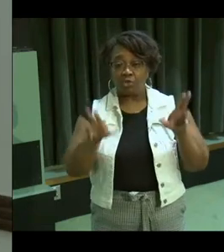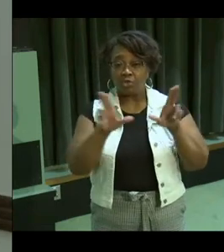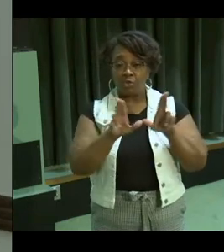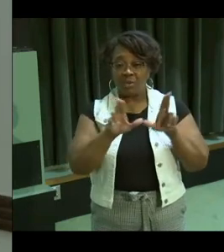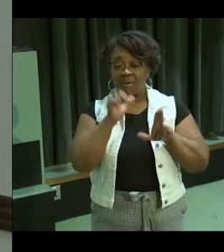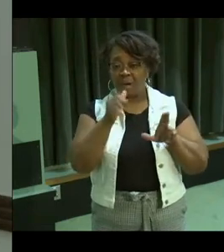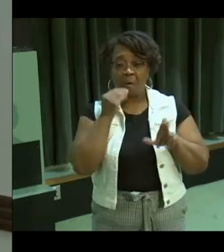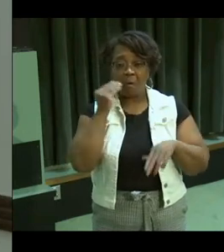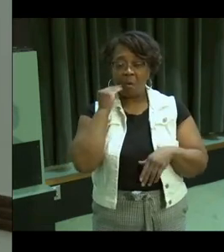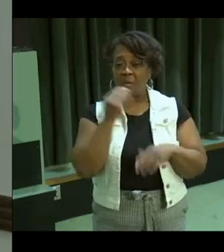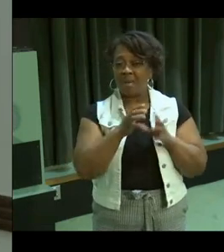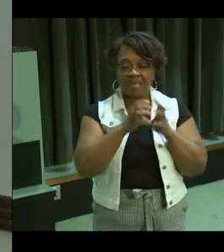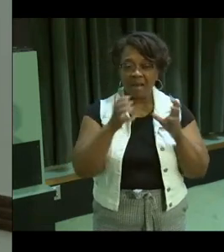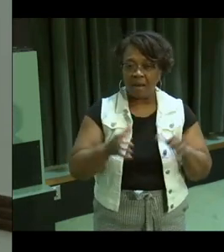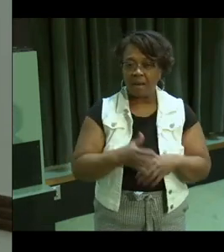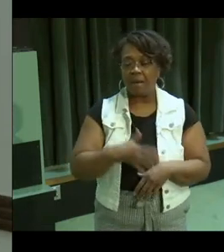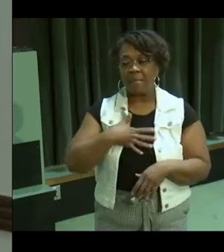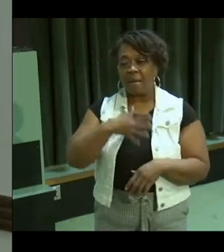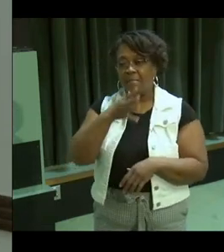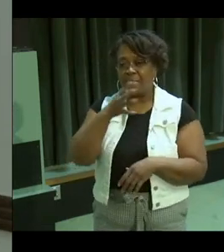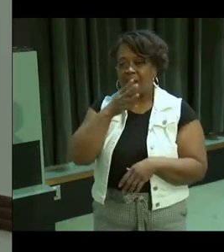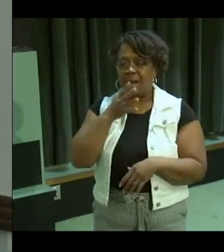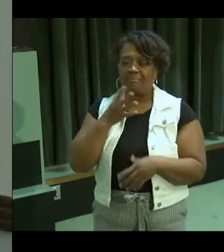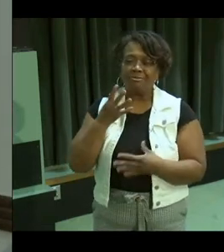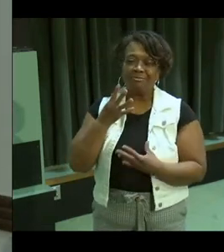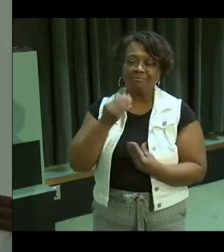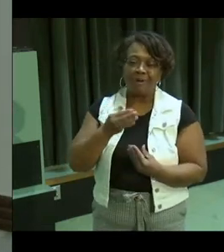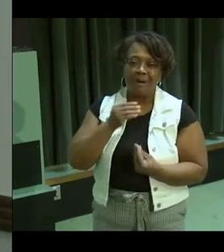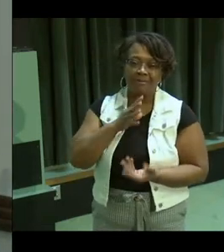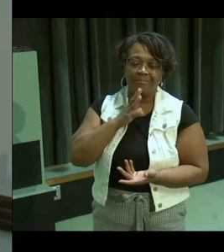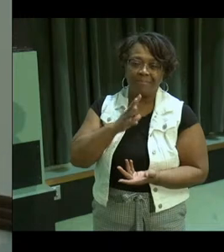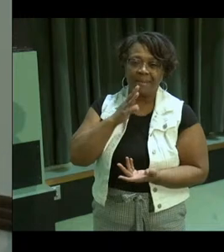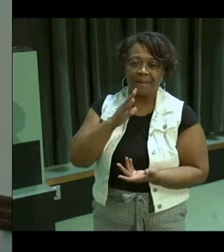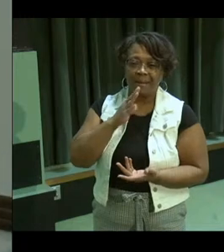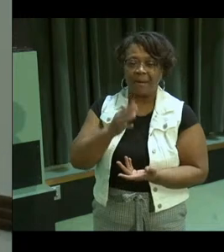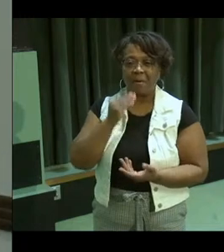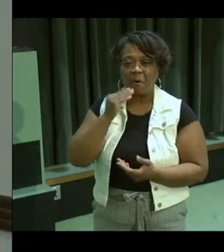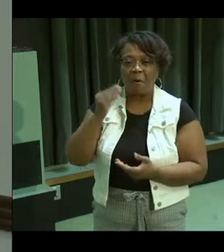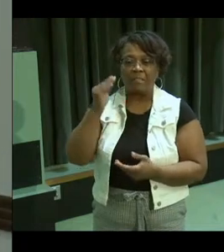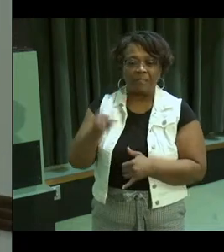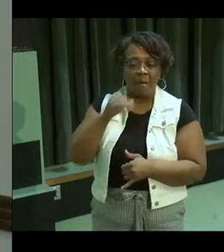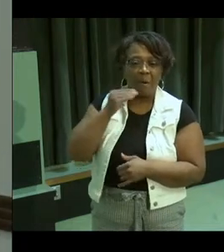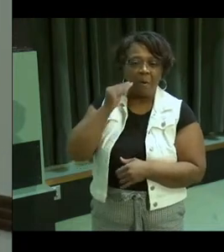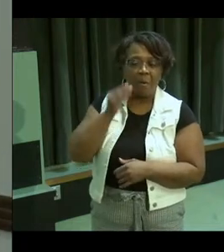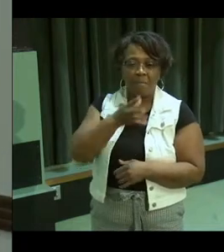union, he wasn't home much. And my mother was a soft spoken